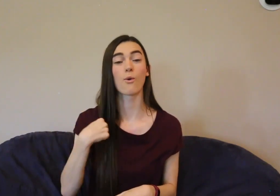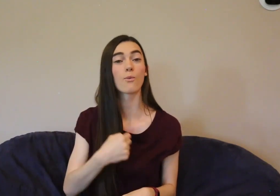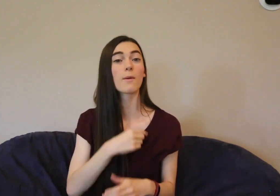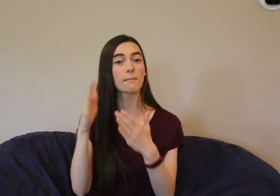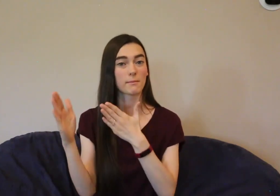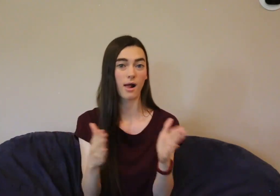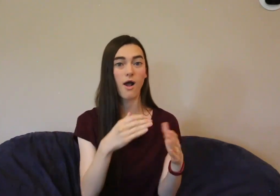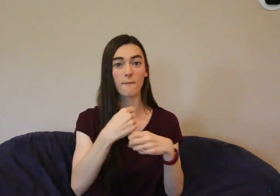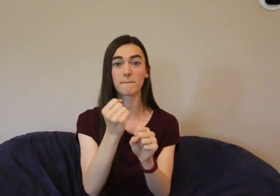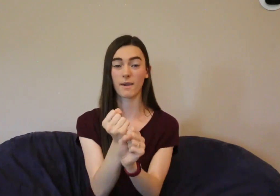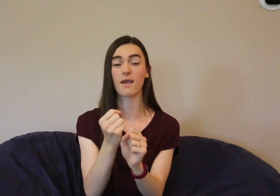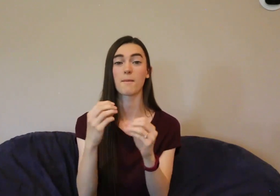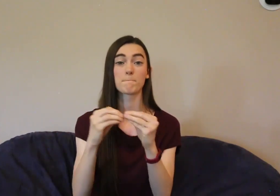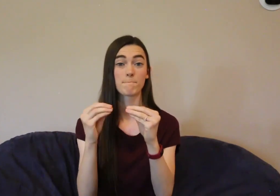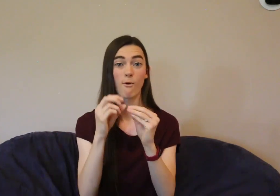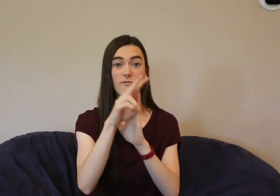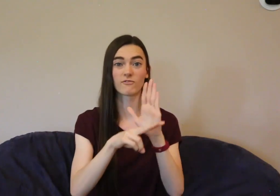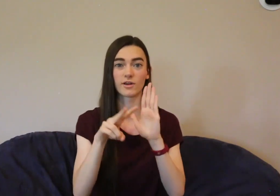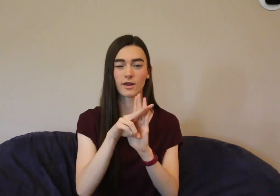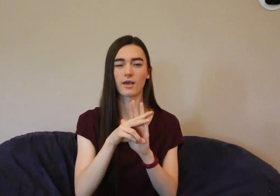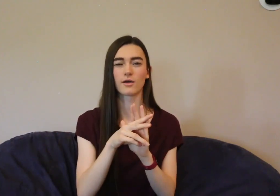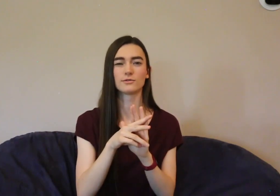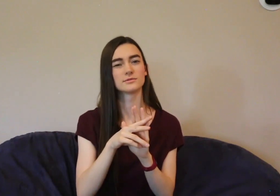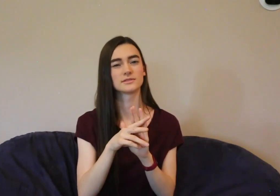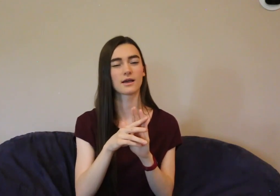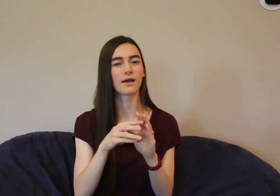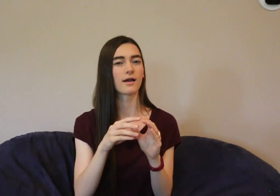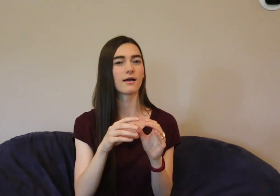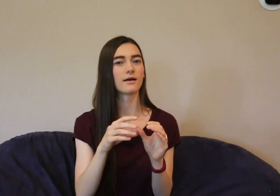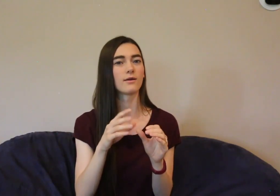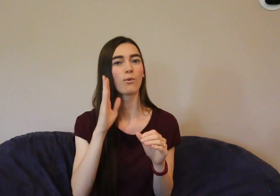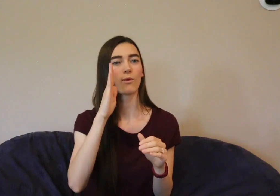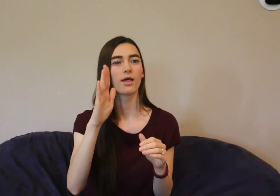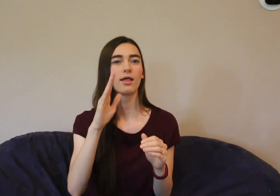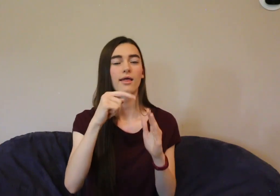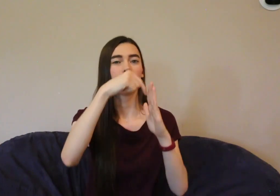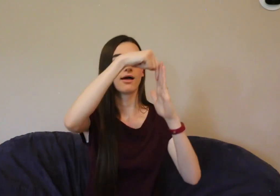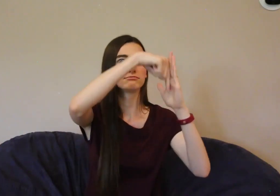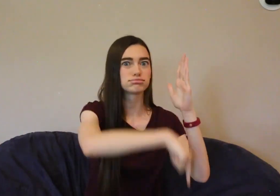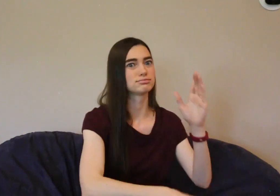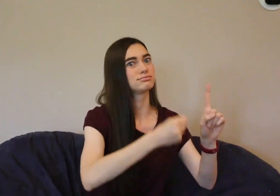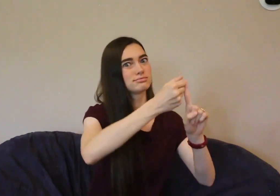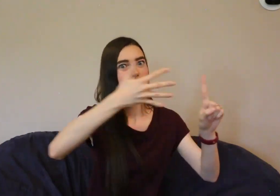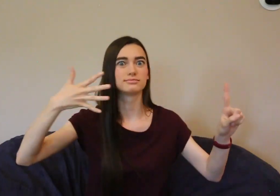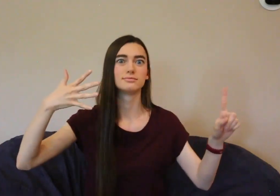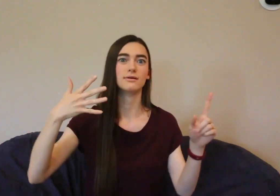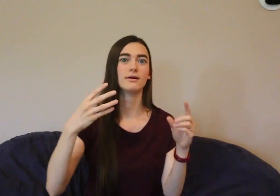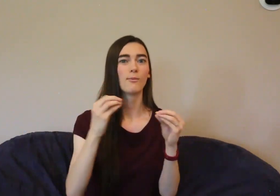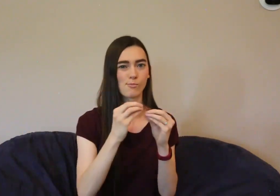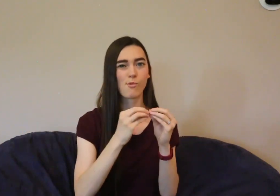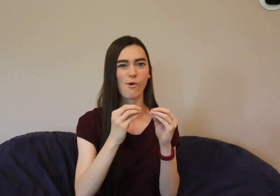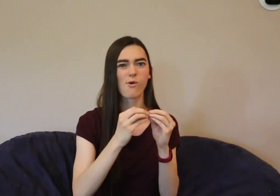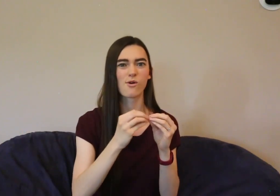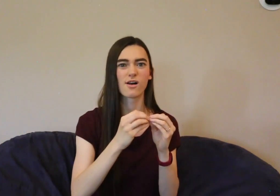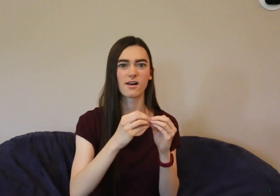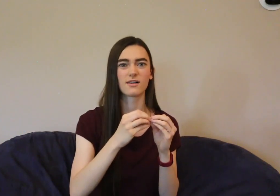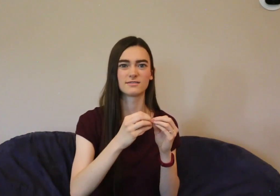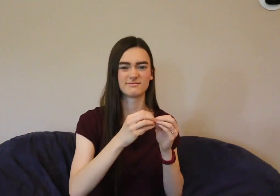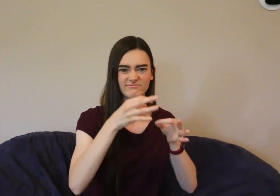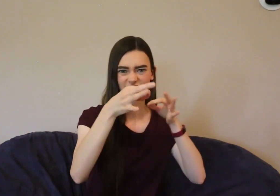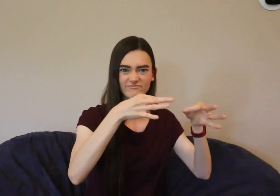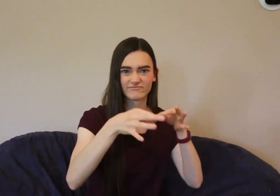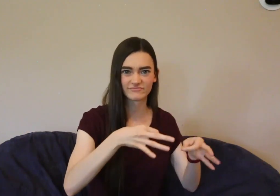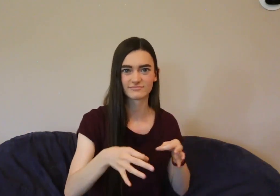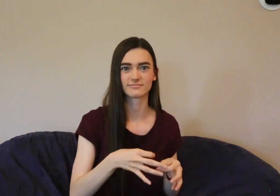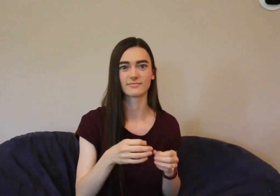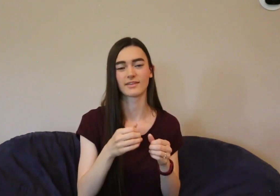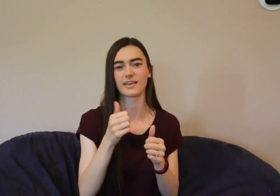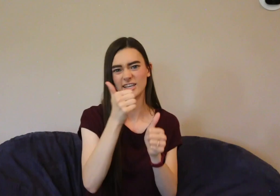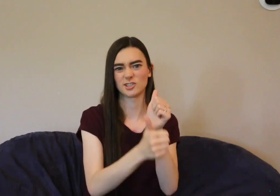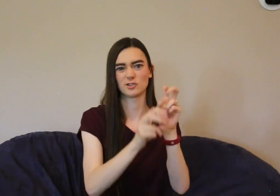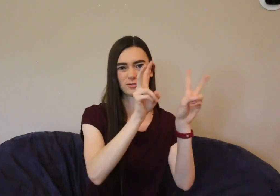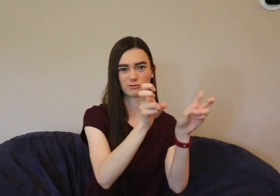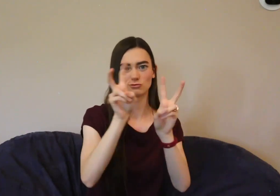So, we're planning on making more videos that will go more into depth and explain more about different topics.